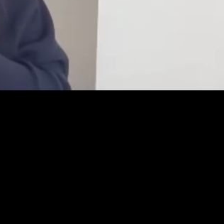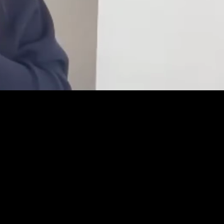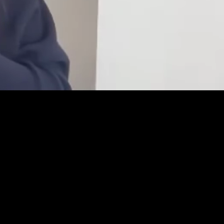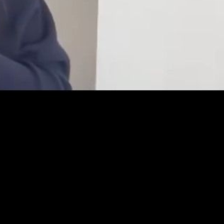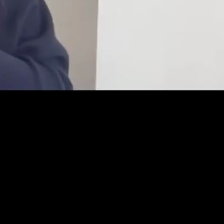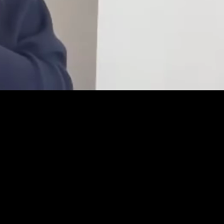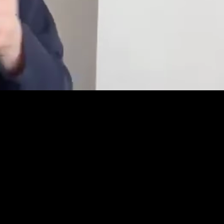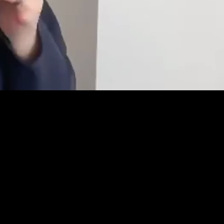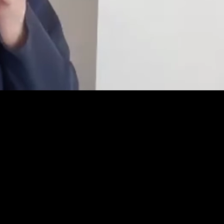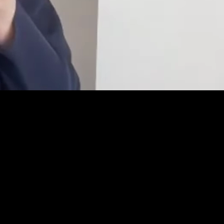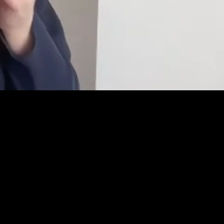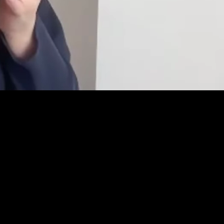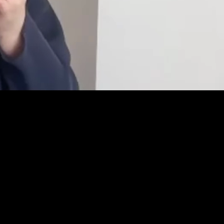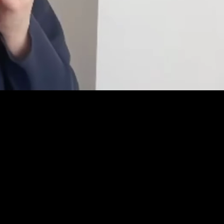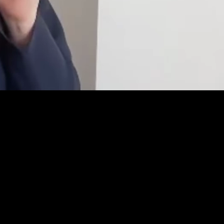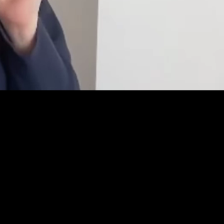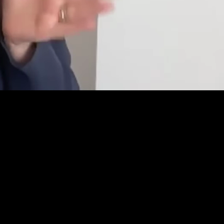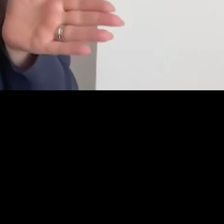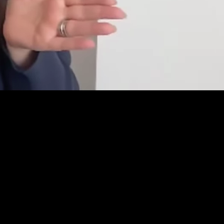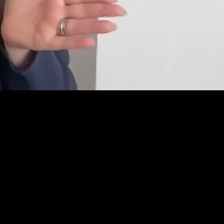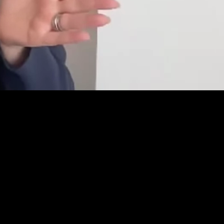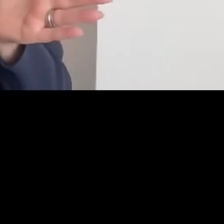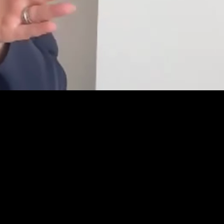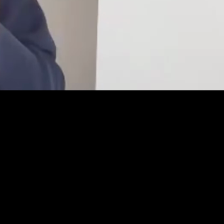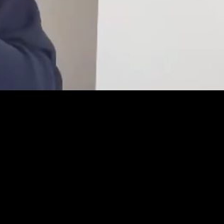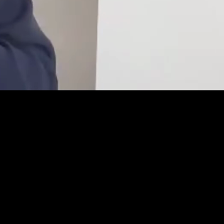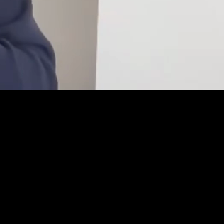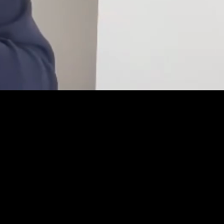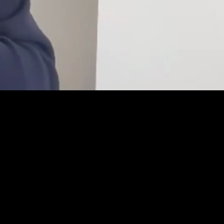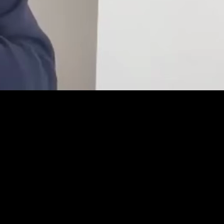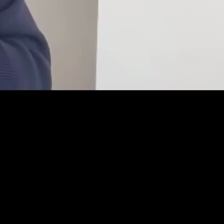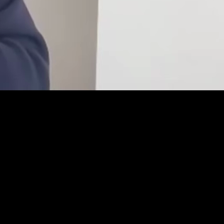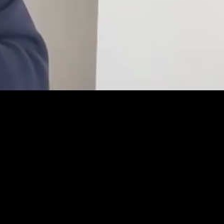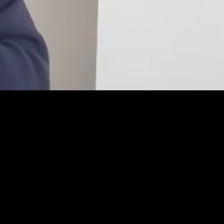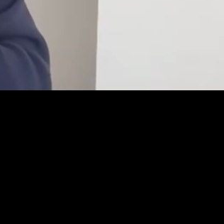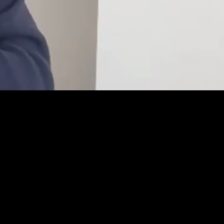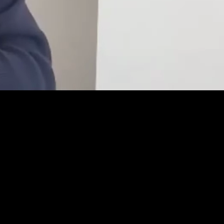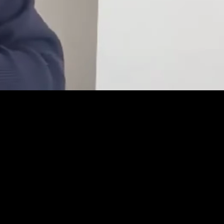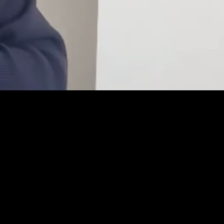and I think Wix have their own native or inbuilt analytics package,